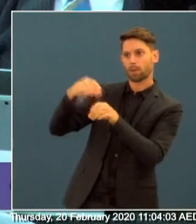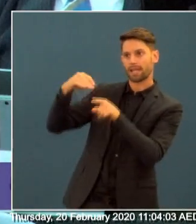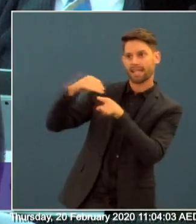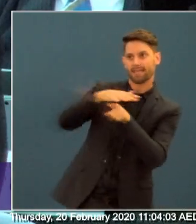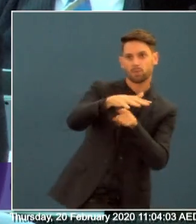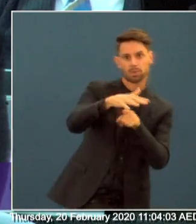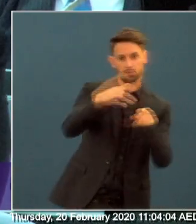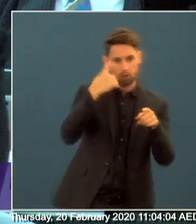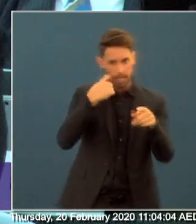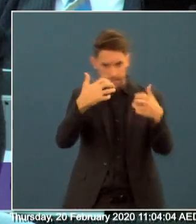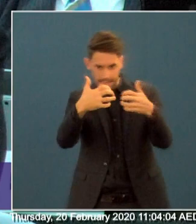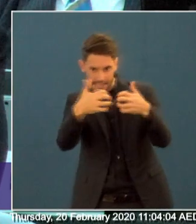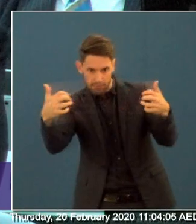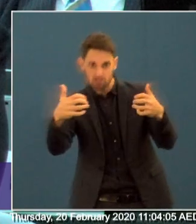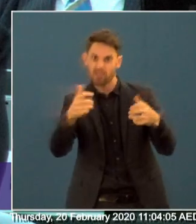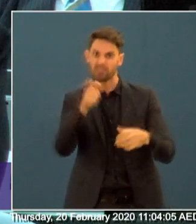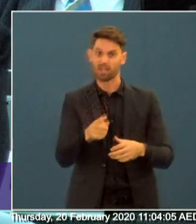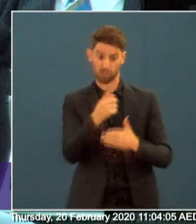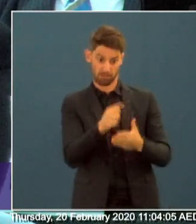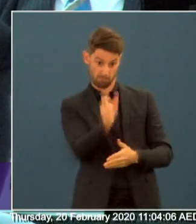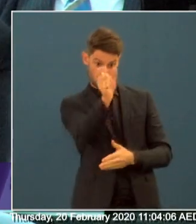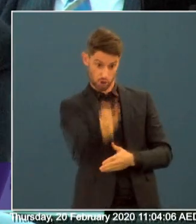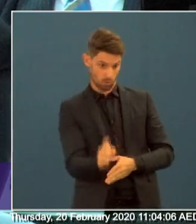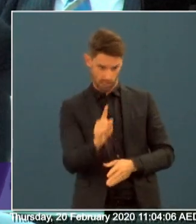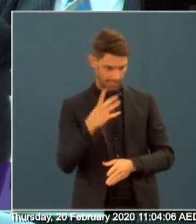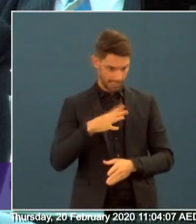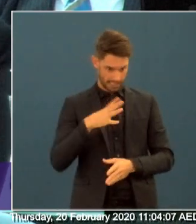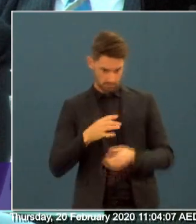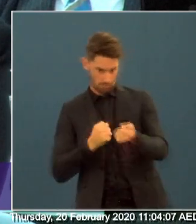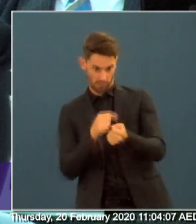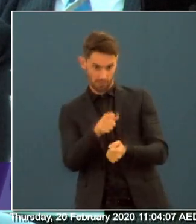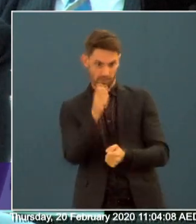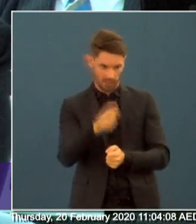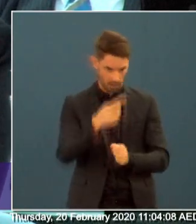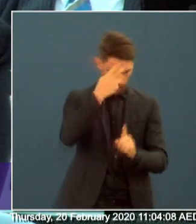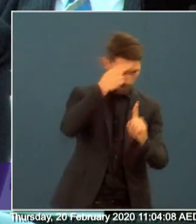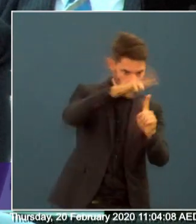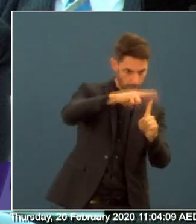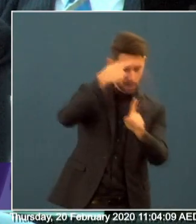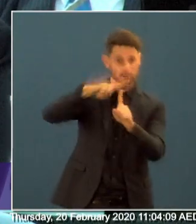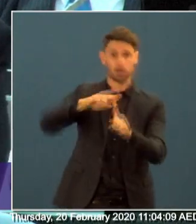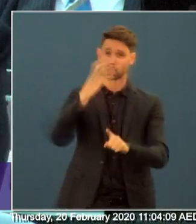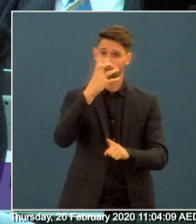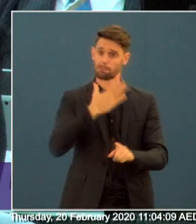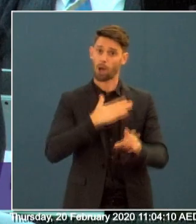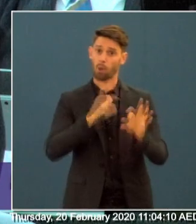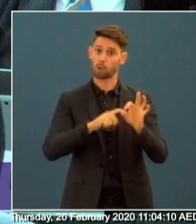the two disability, rather than just treat one generally as intellectual disability? Sorry. That's a very long and wordy question.